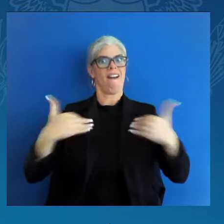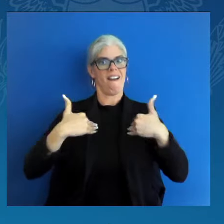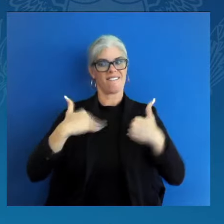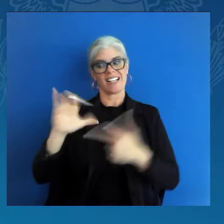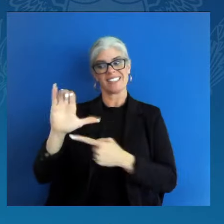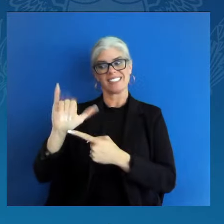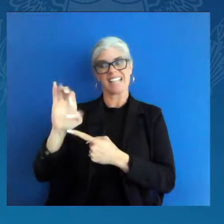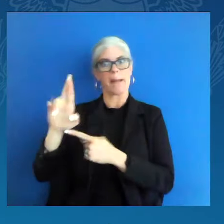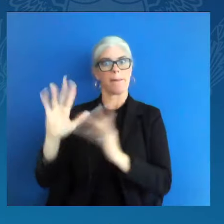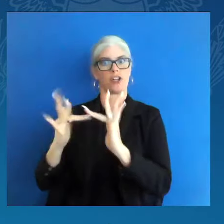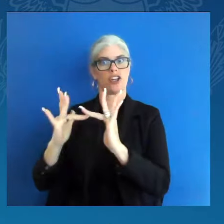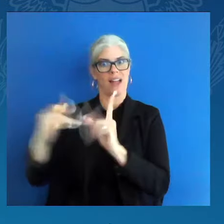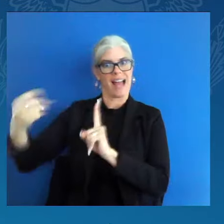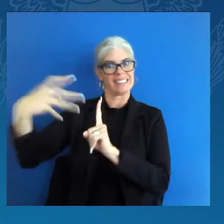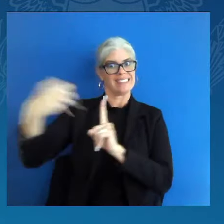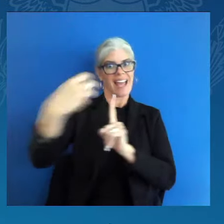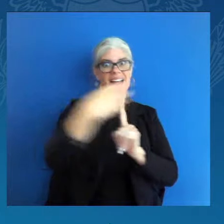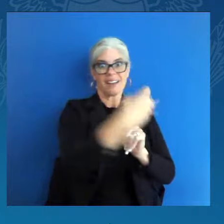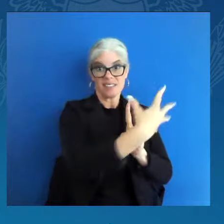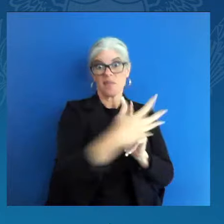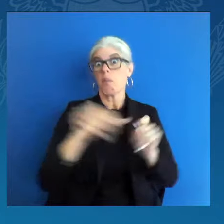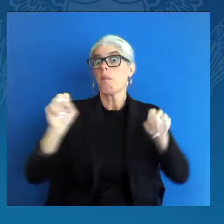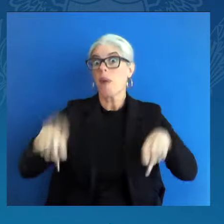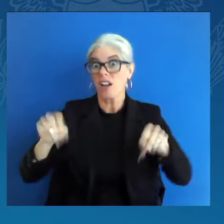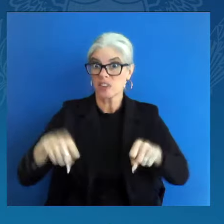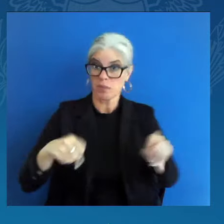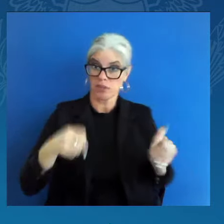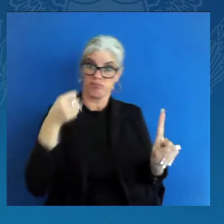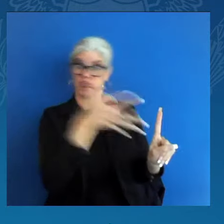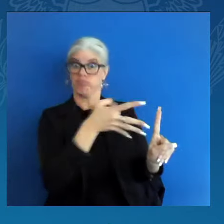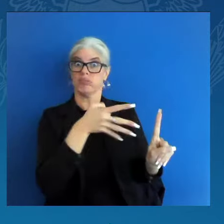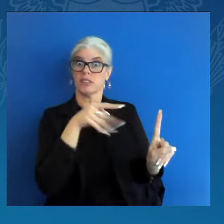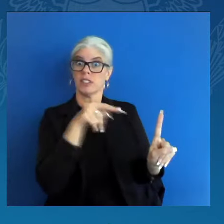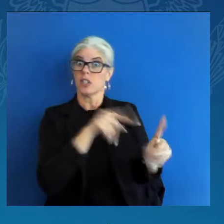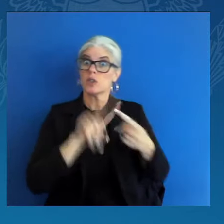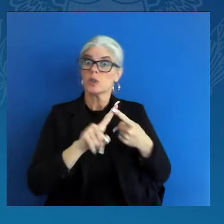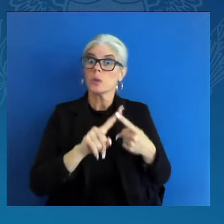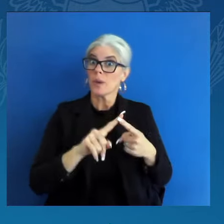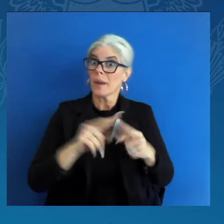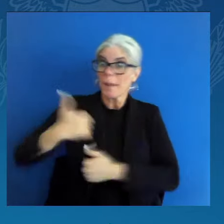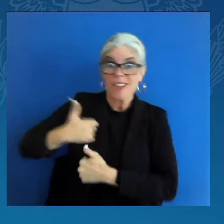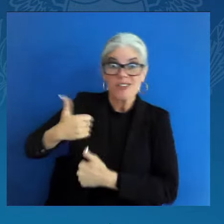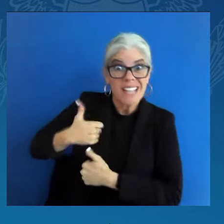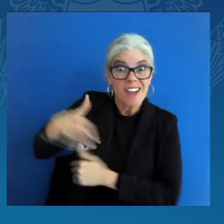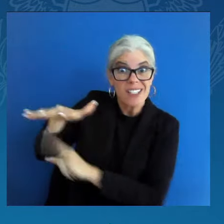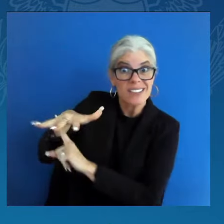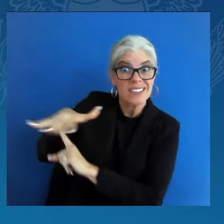based military and civilian capabilities in the United States and around the world. As a consequence of targeted attacks